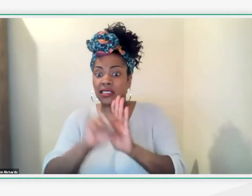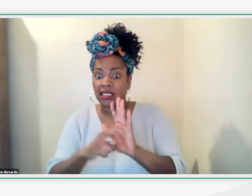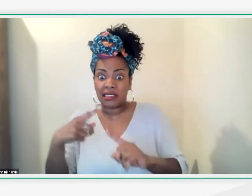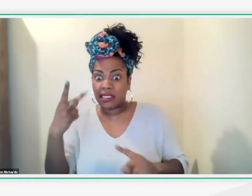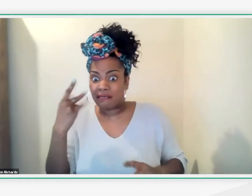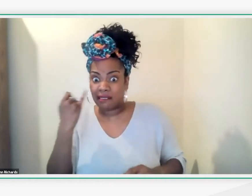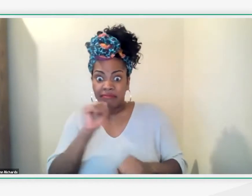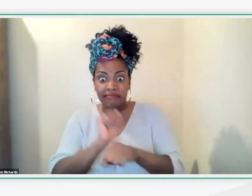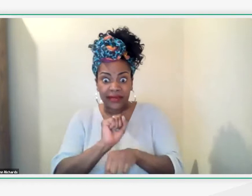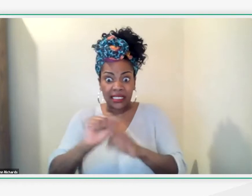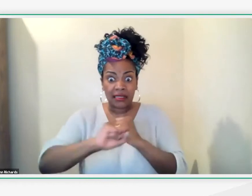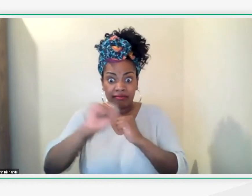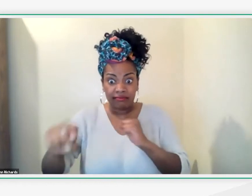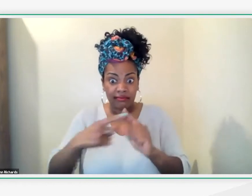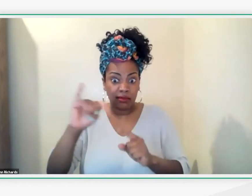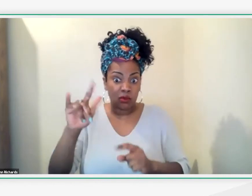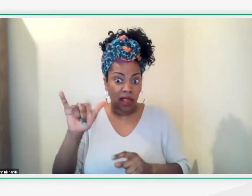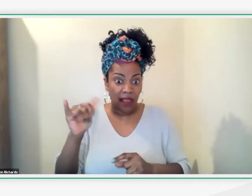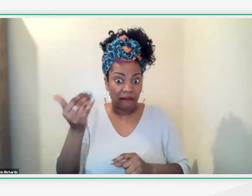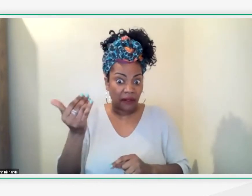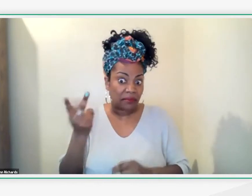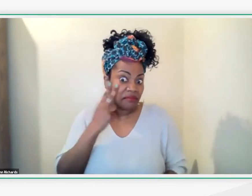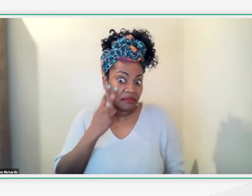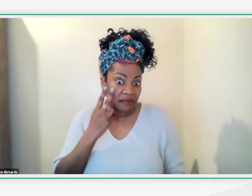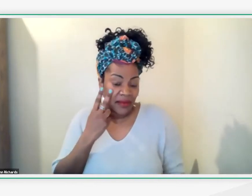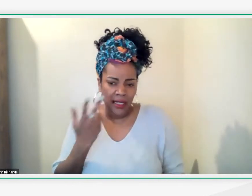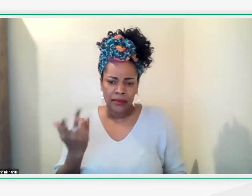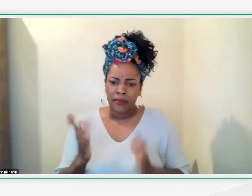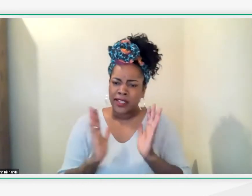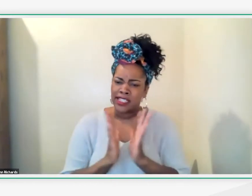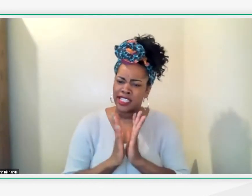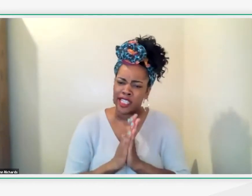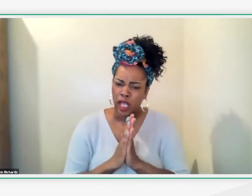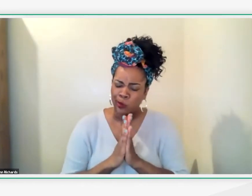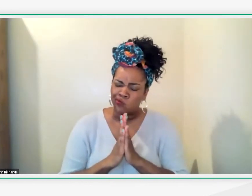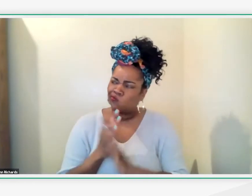So maybe you can research whether your state has provided an extension to July 15.